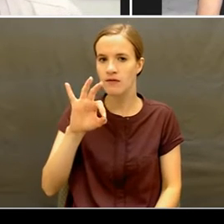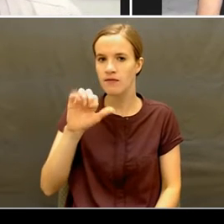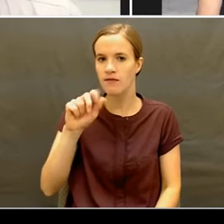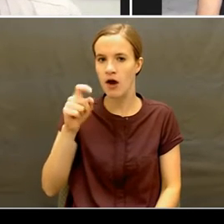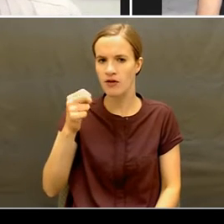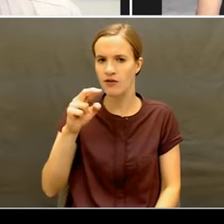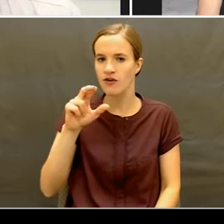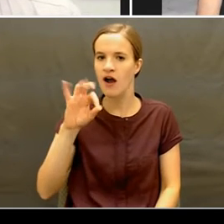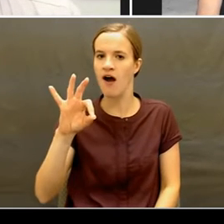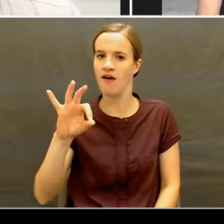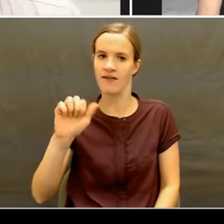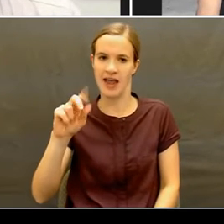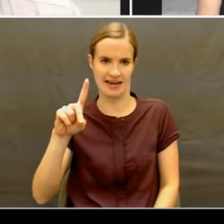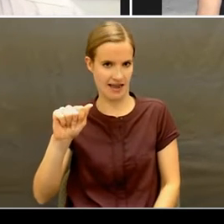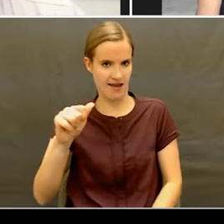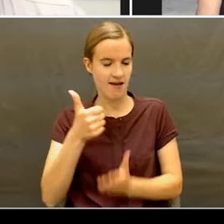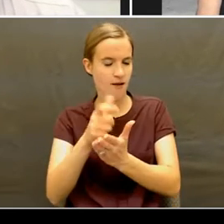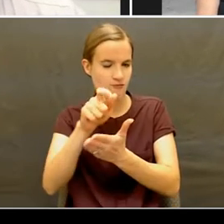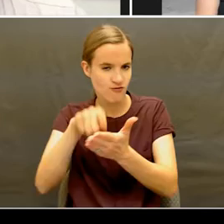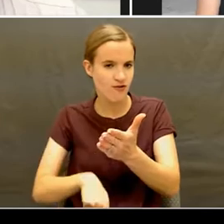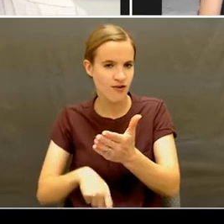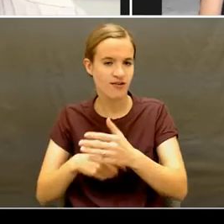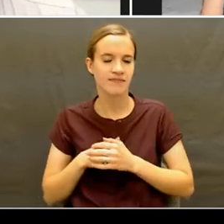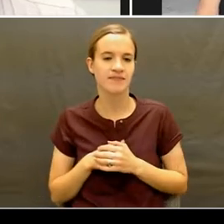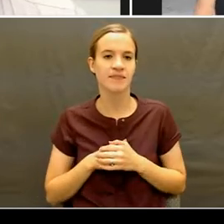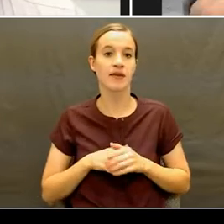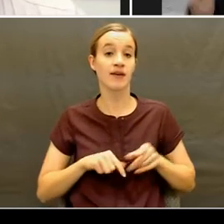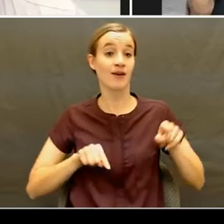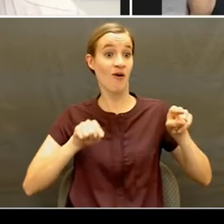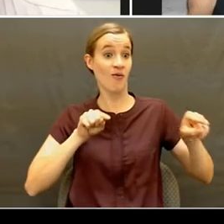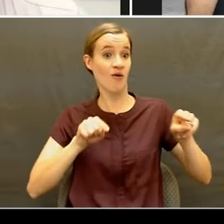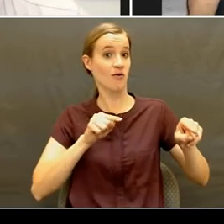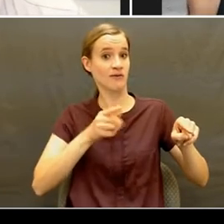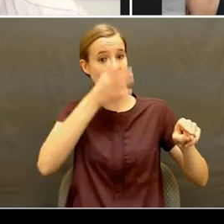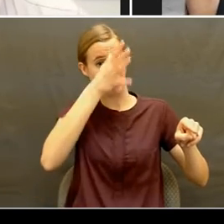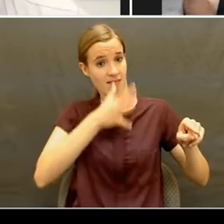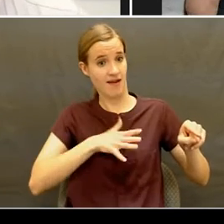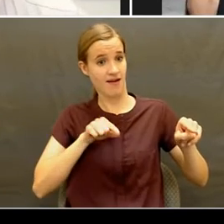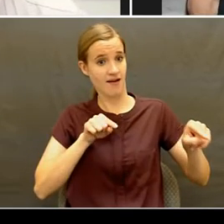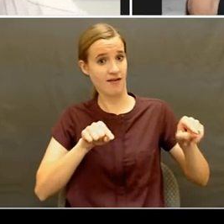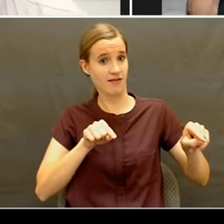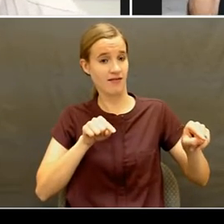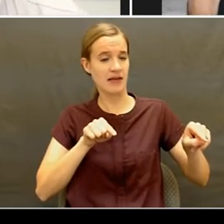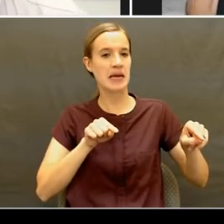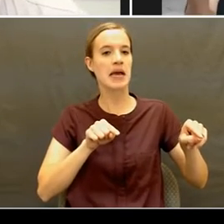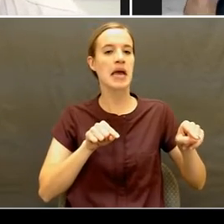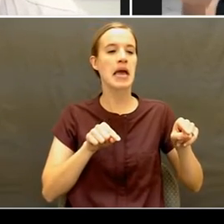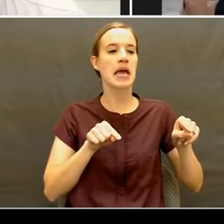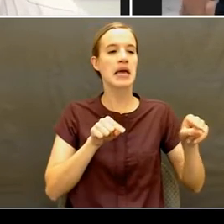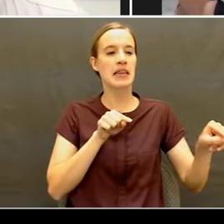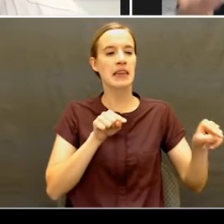with them both, was that they kind of knew that something like the ADA was going to have to